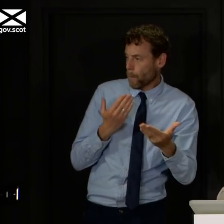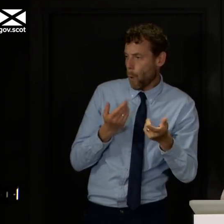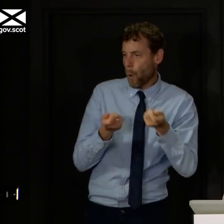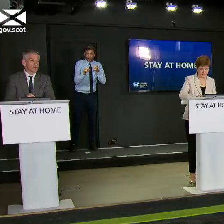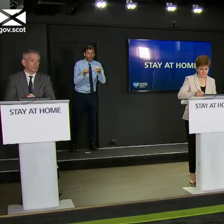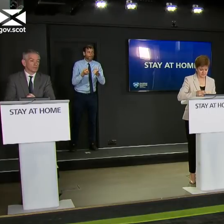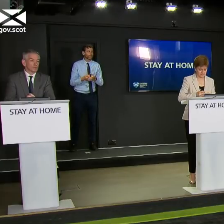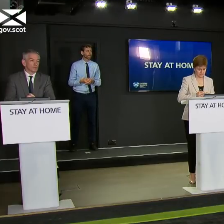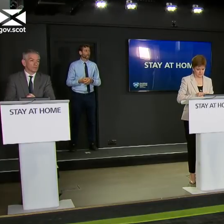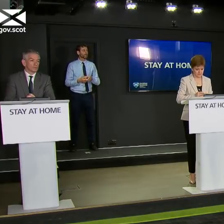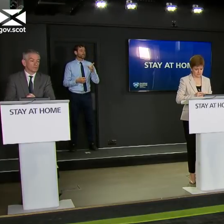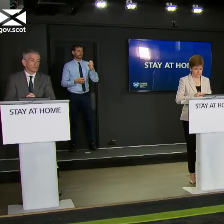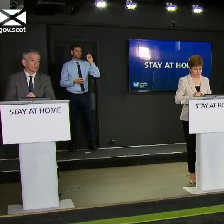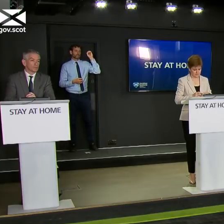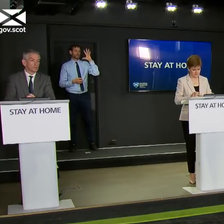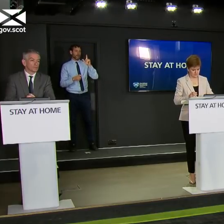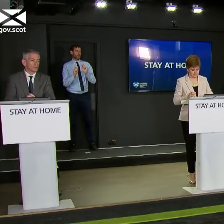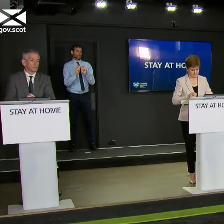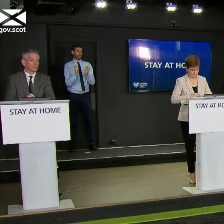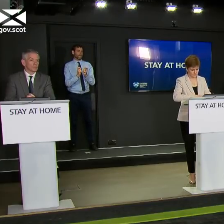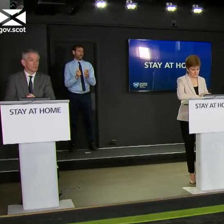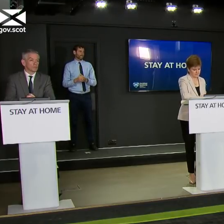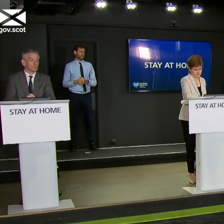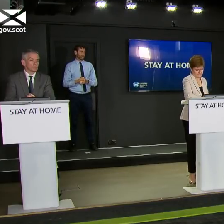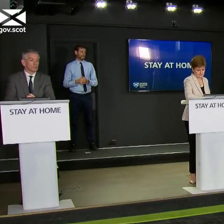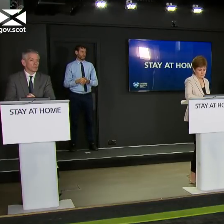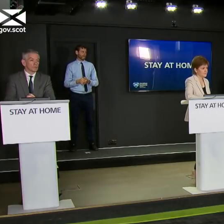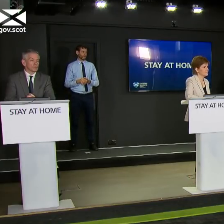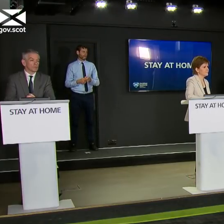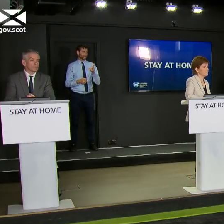Chris Musson from The Sun.